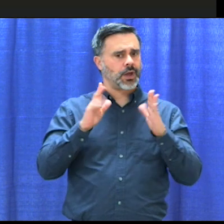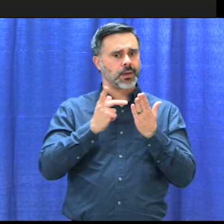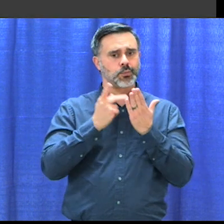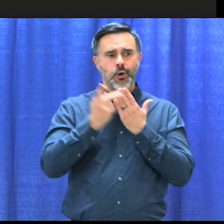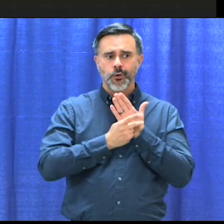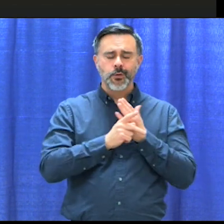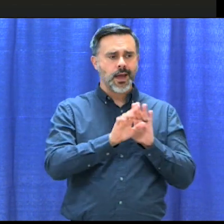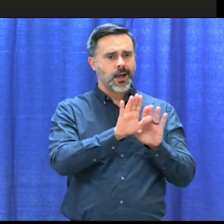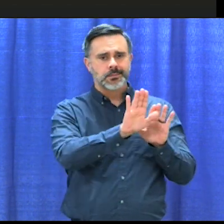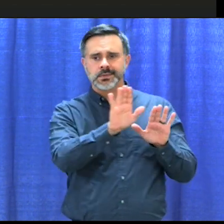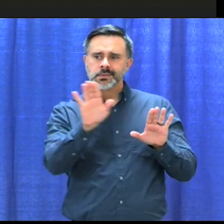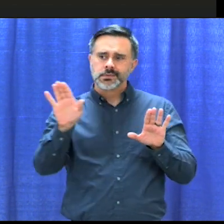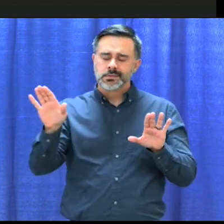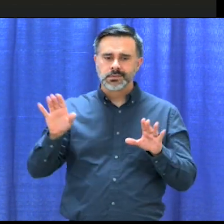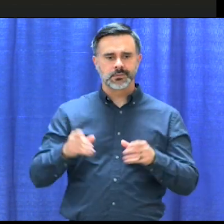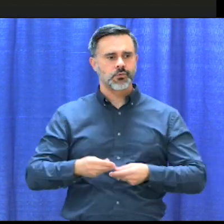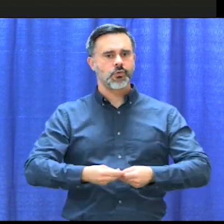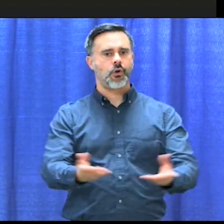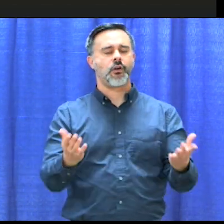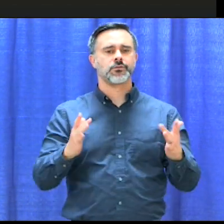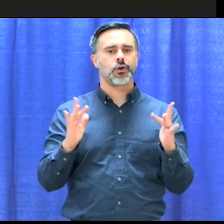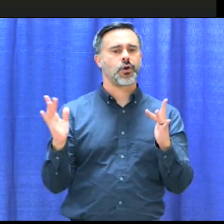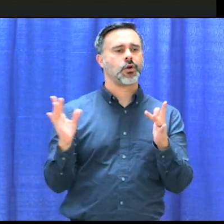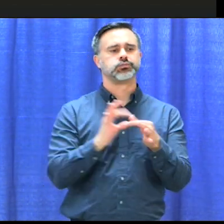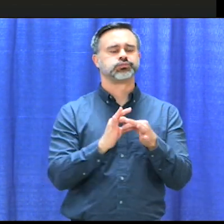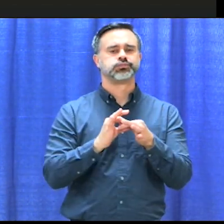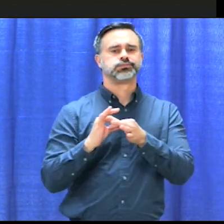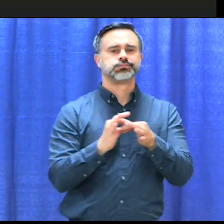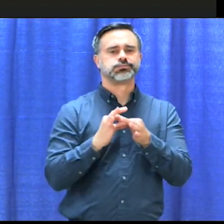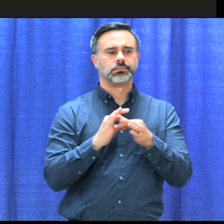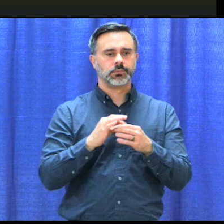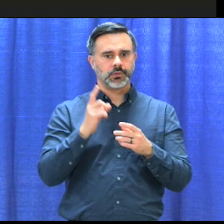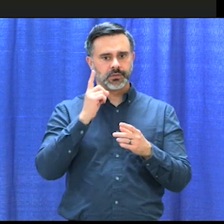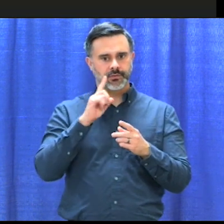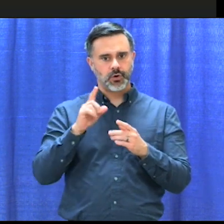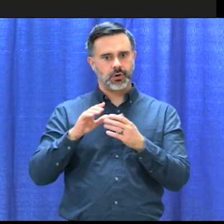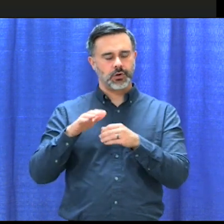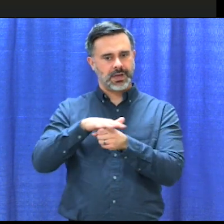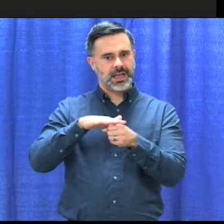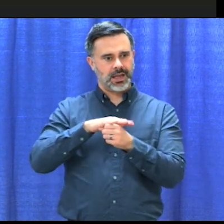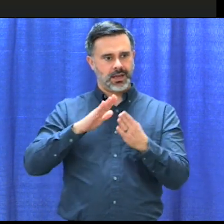that are bringing connectivity to folks in large urban areas those simply don't work